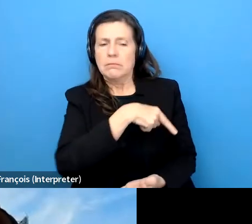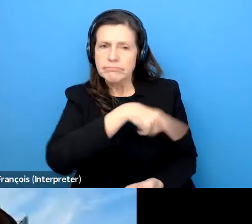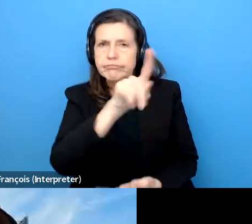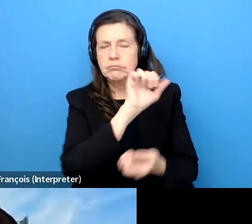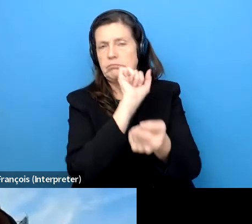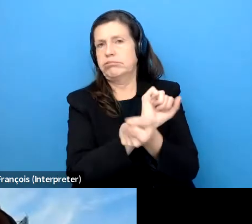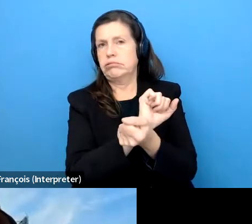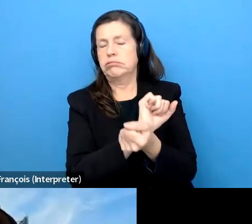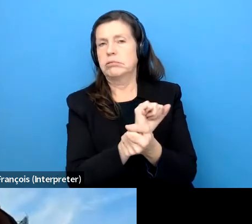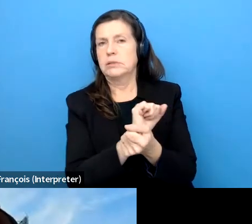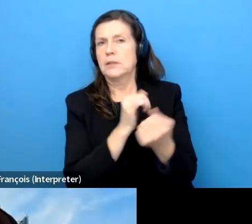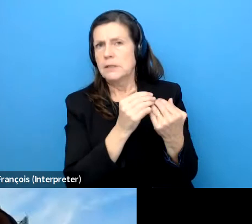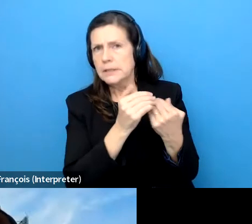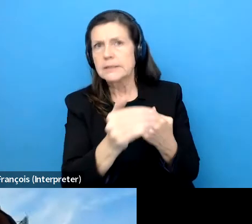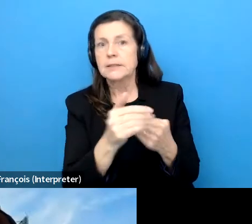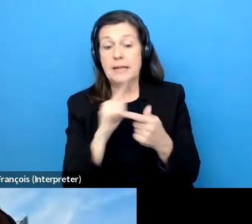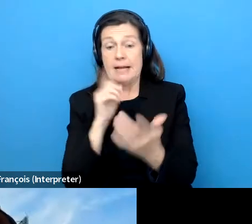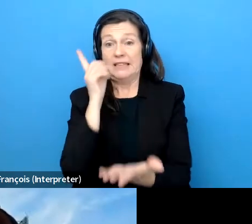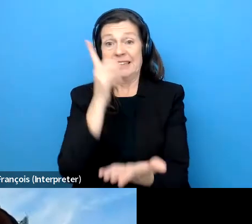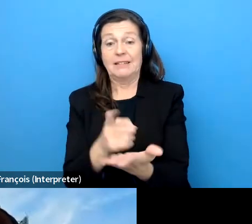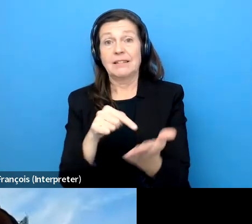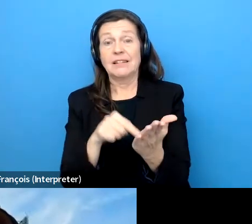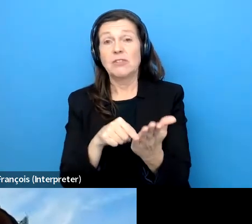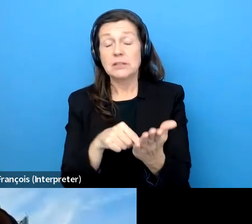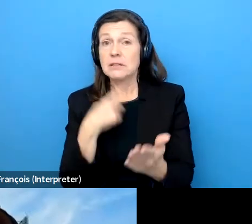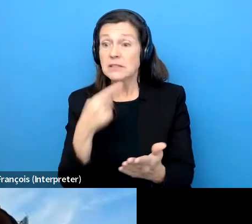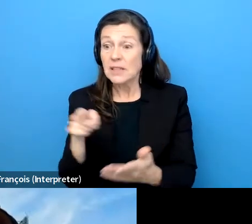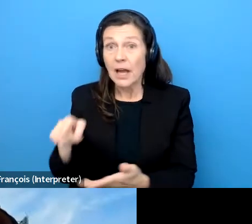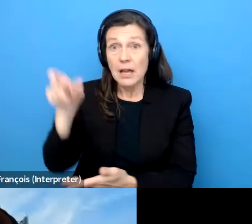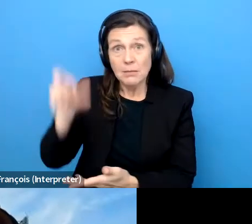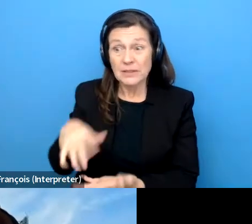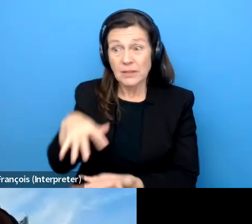In directive, vulnerable persons should include at least children,